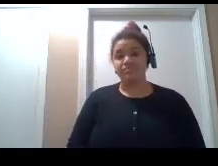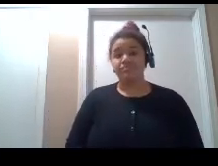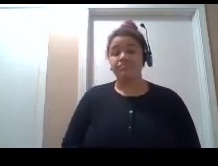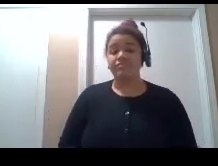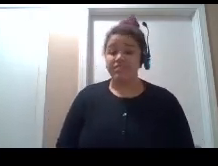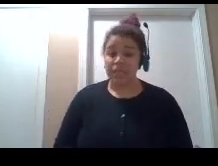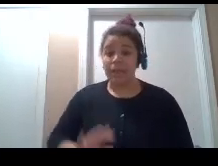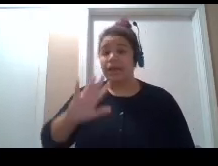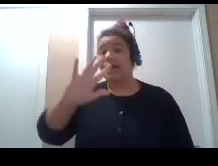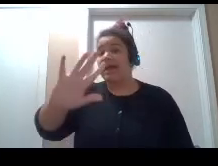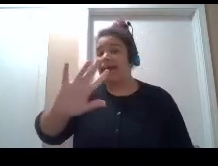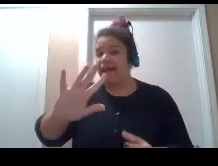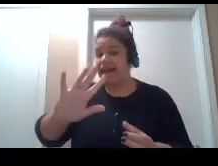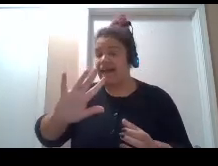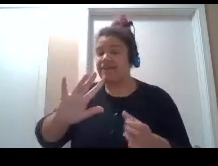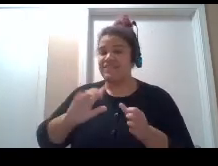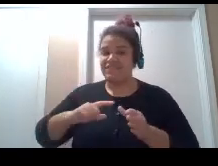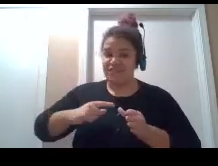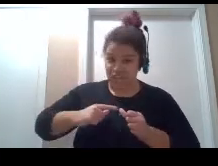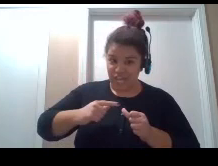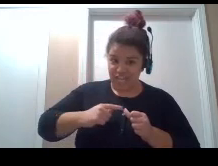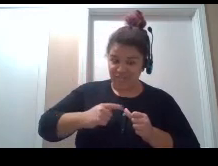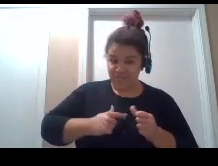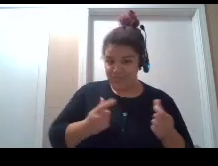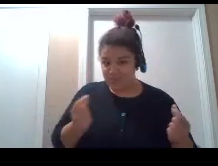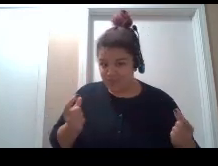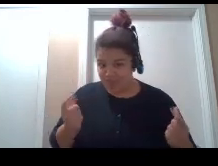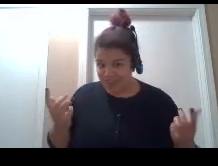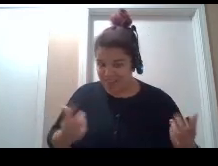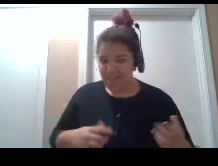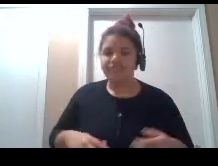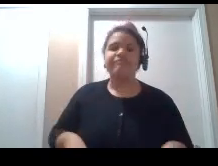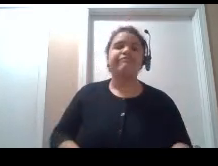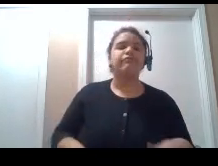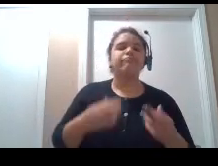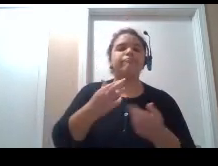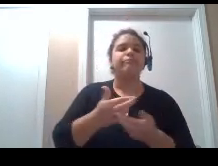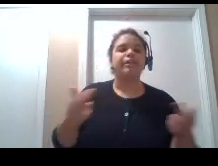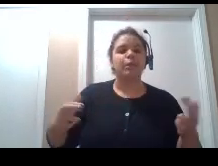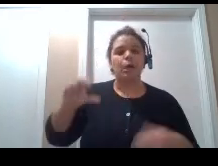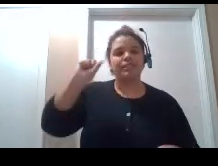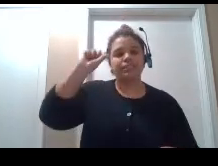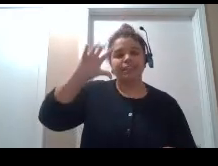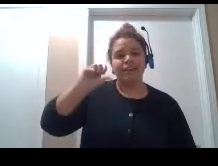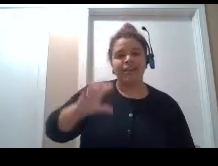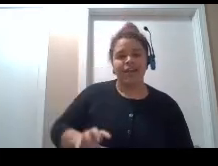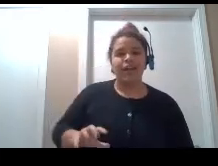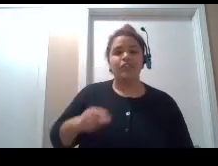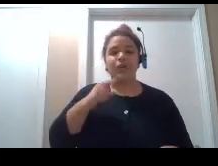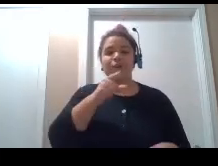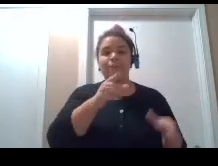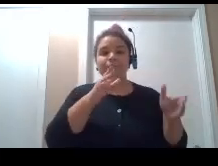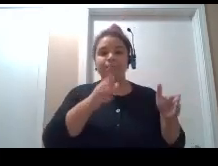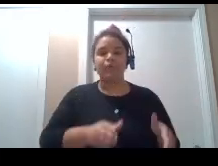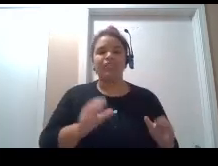Before we get into the training, I want to point out a couple of resources that are available to you to help the candidate prepare.